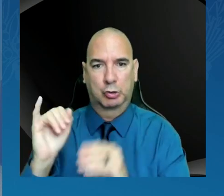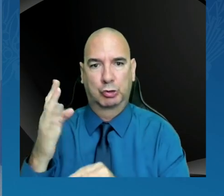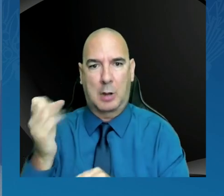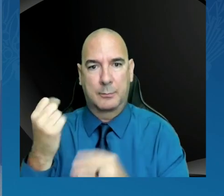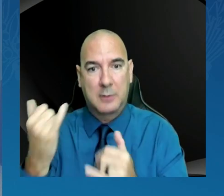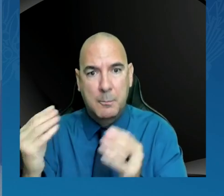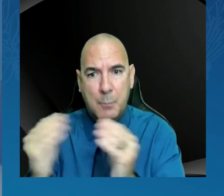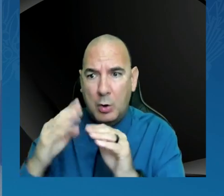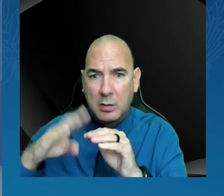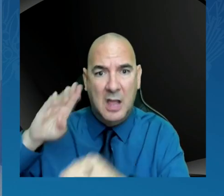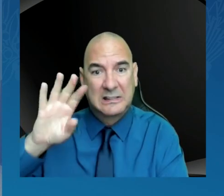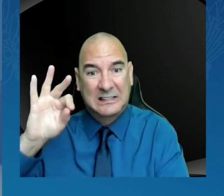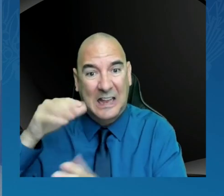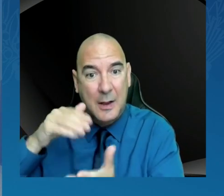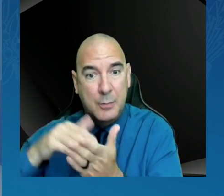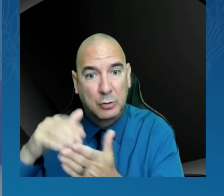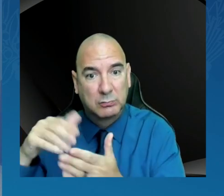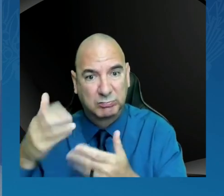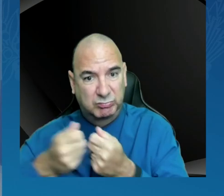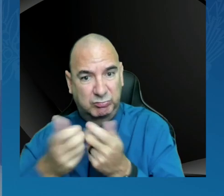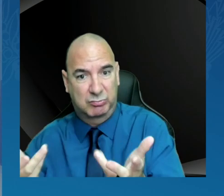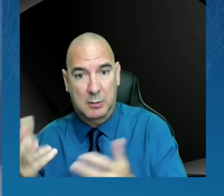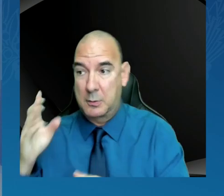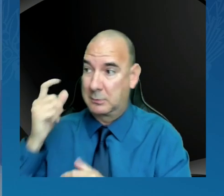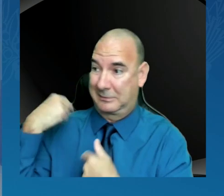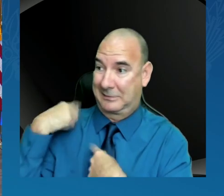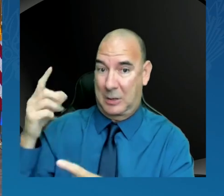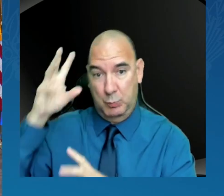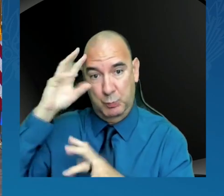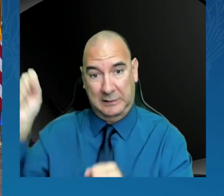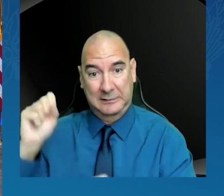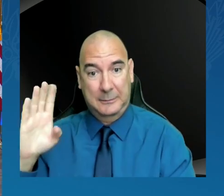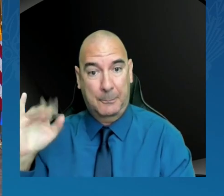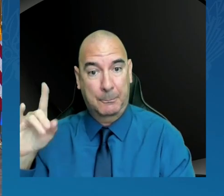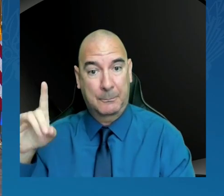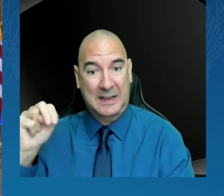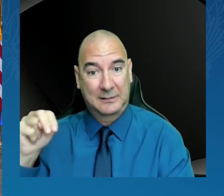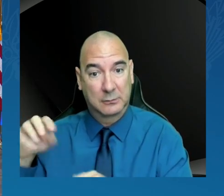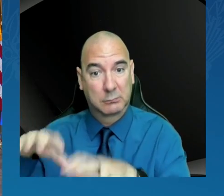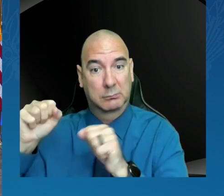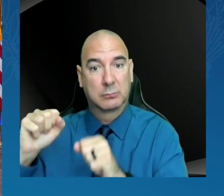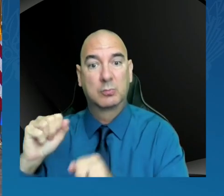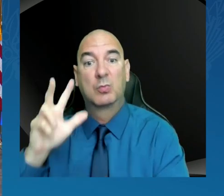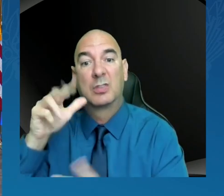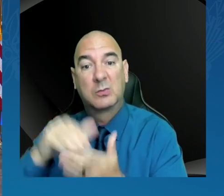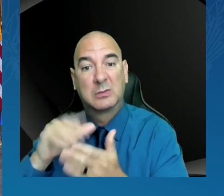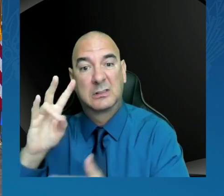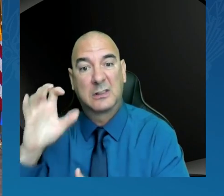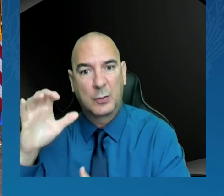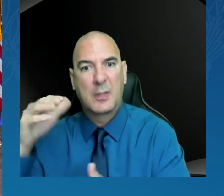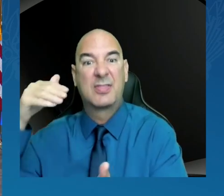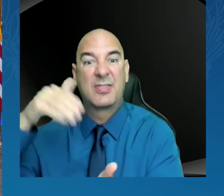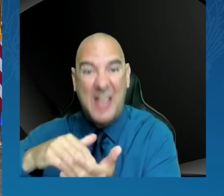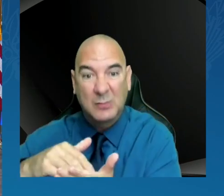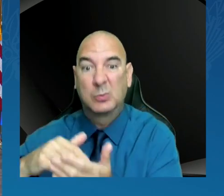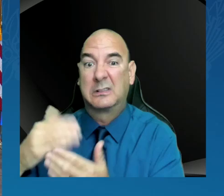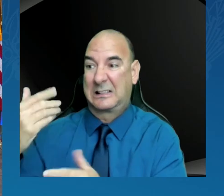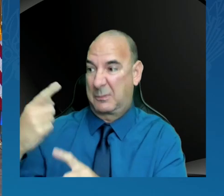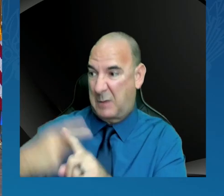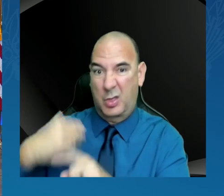including 327,000 last month. A generational infrastructure investment is creating more good jobs all across our country,